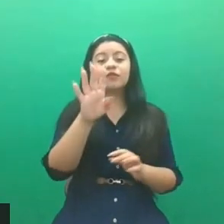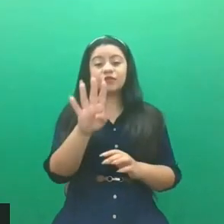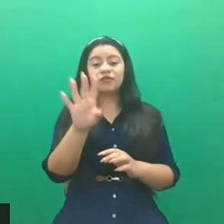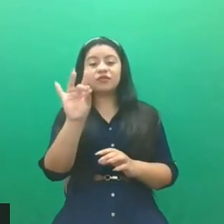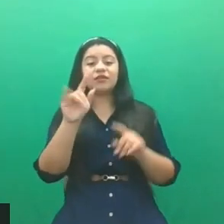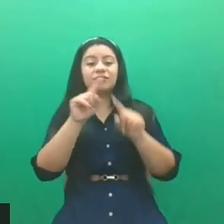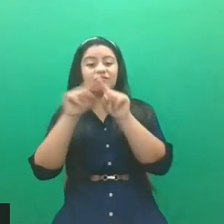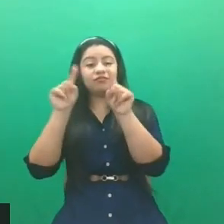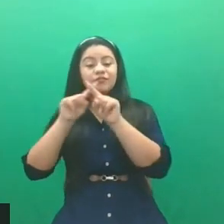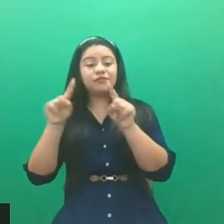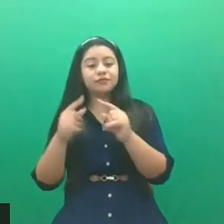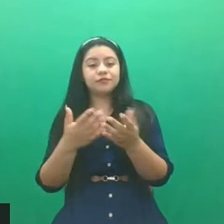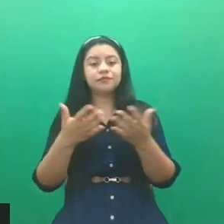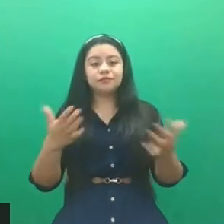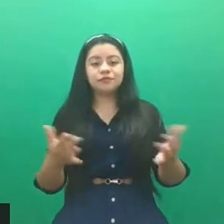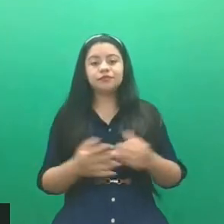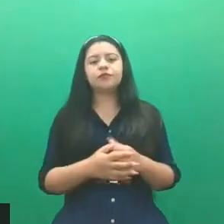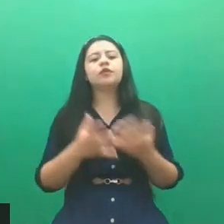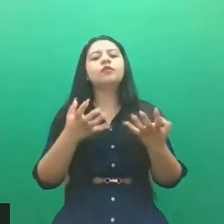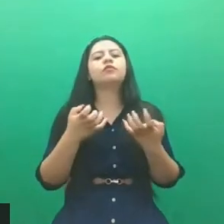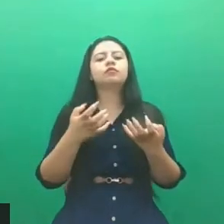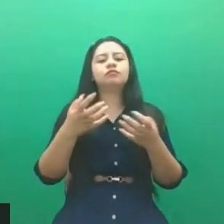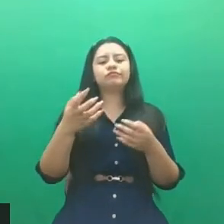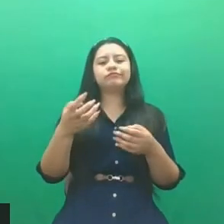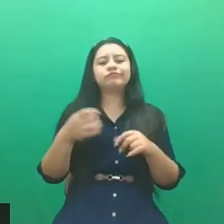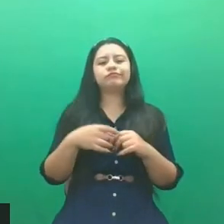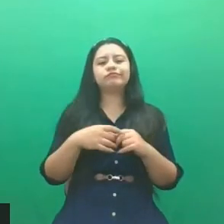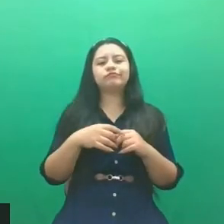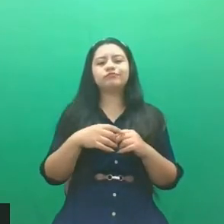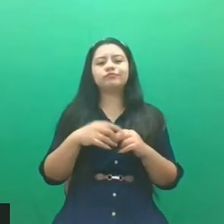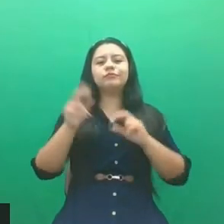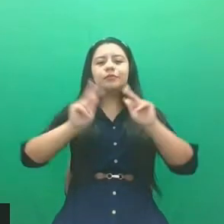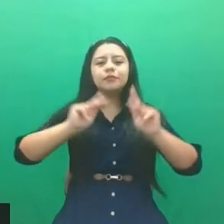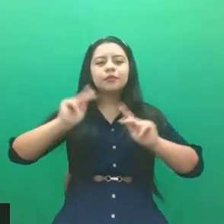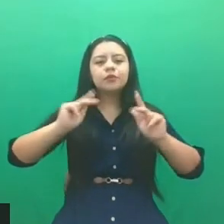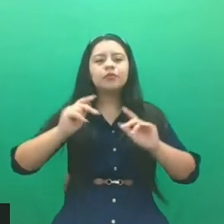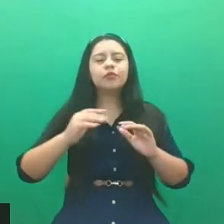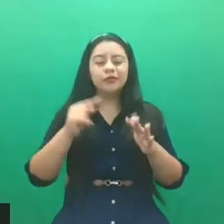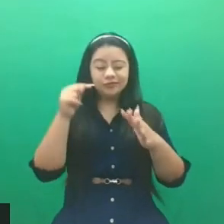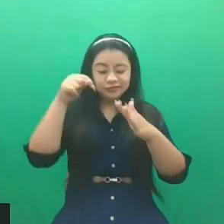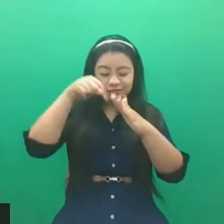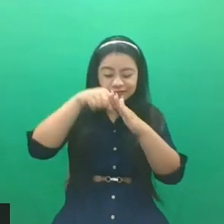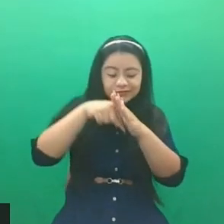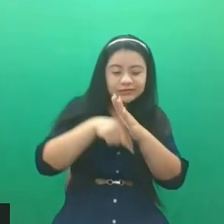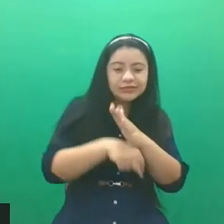hierarchy there so that you know people again can go as deep or shallow as they want to when they're